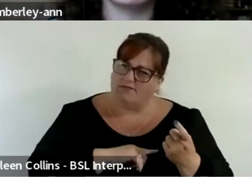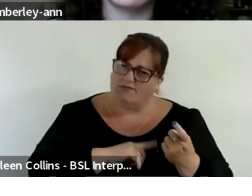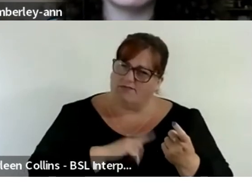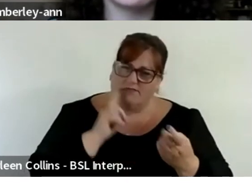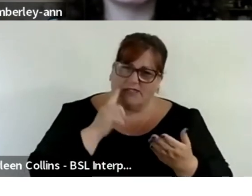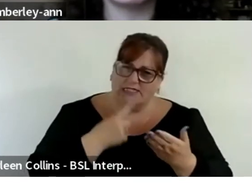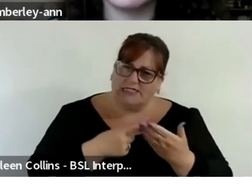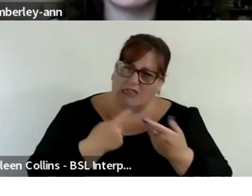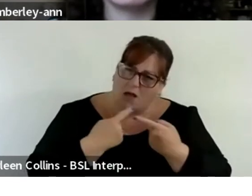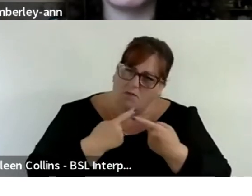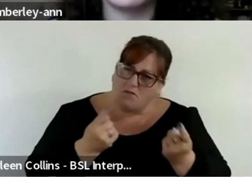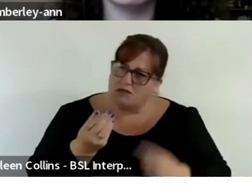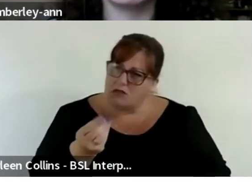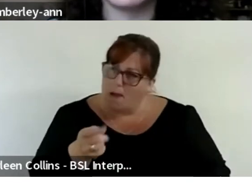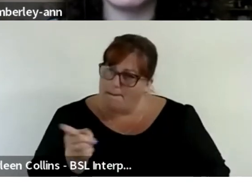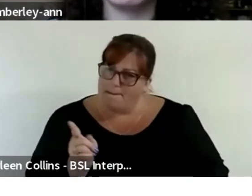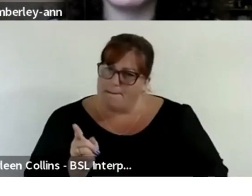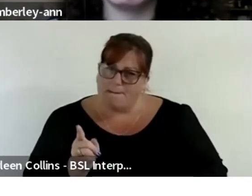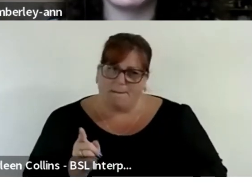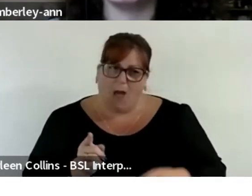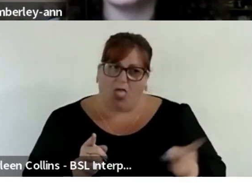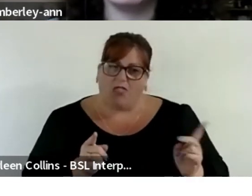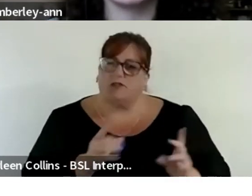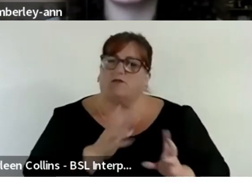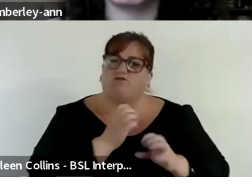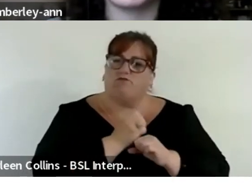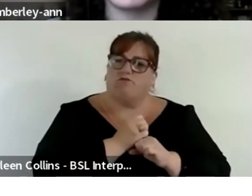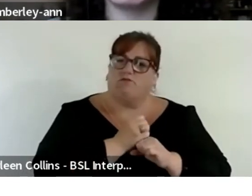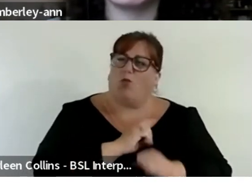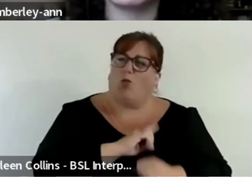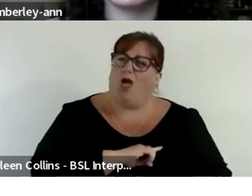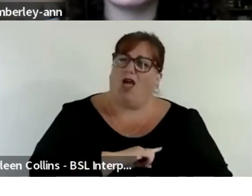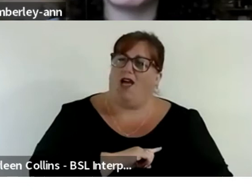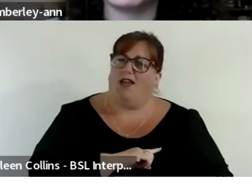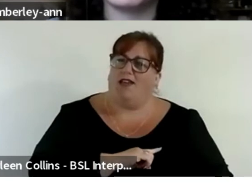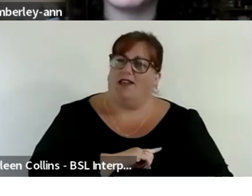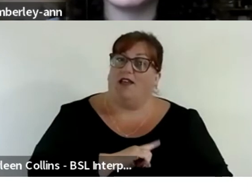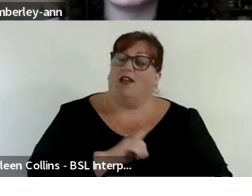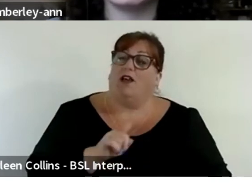How does that feel for you when you do bring it up for the first time with a new person?